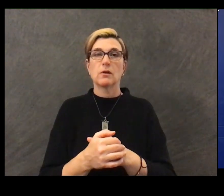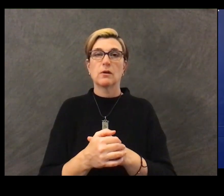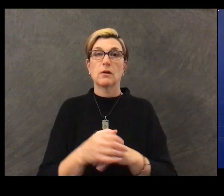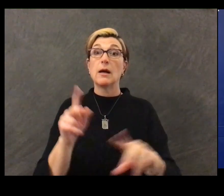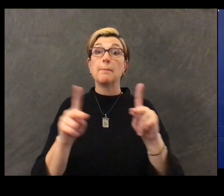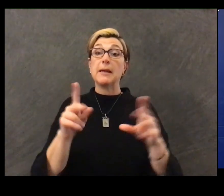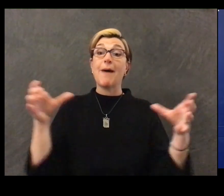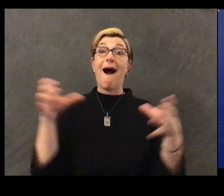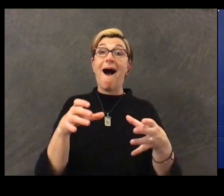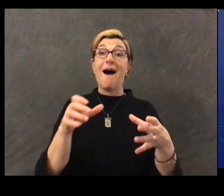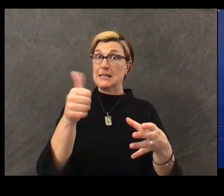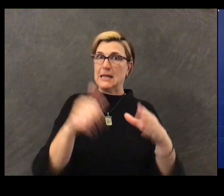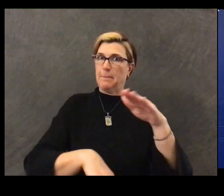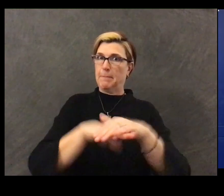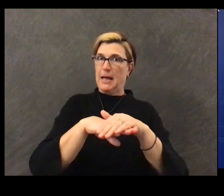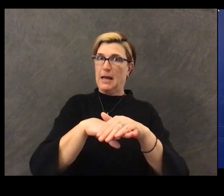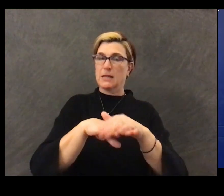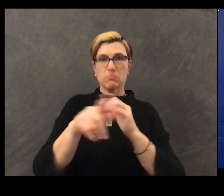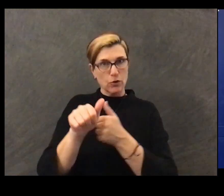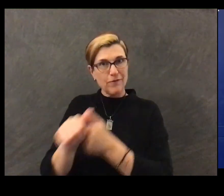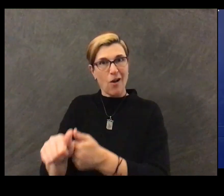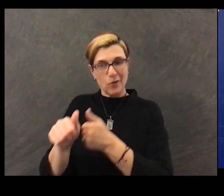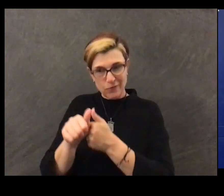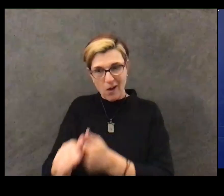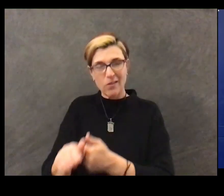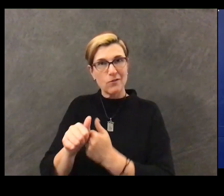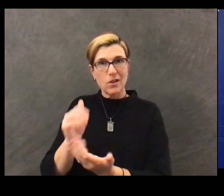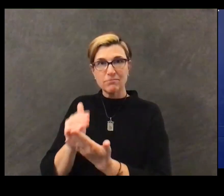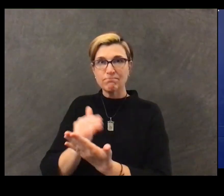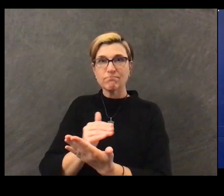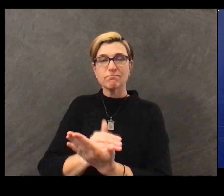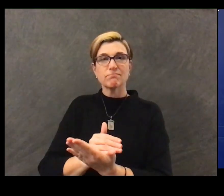of our entire White House coronavirus task force we just want to urge all of